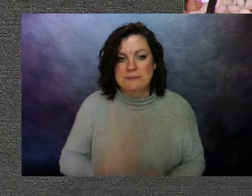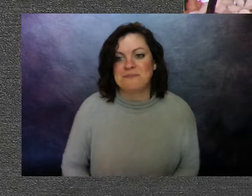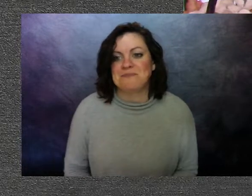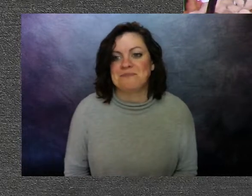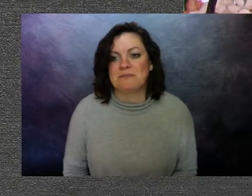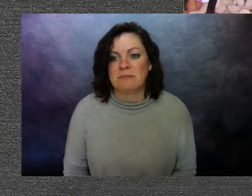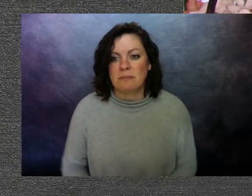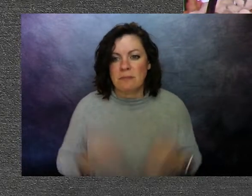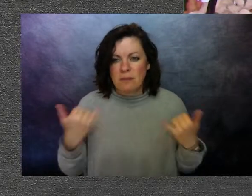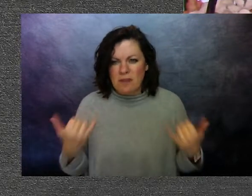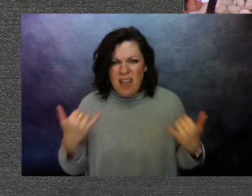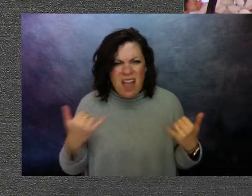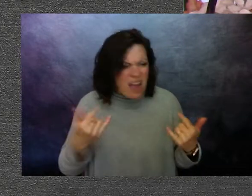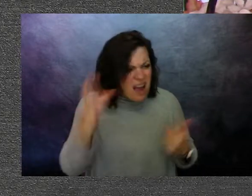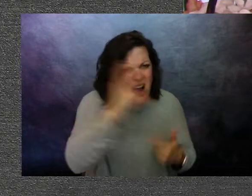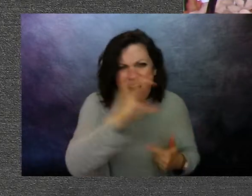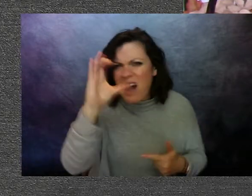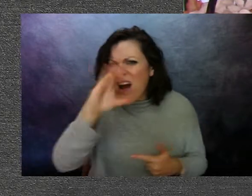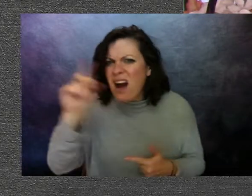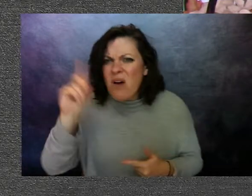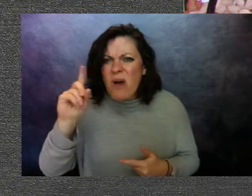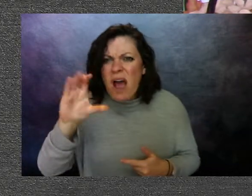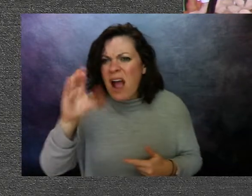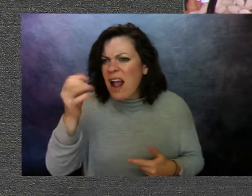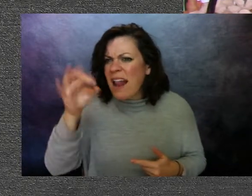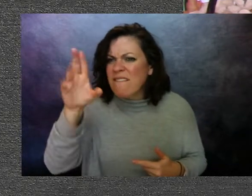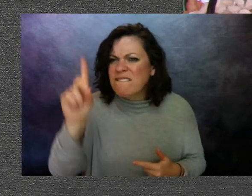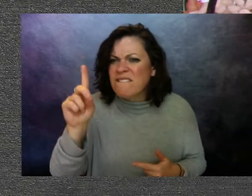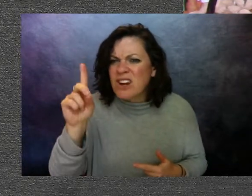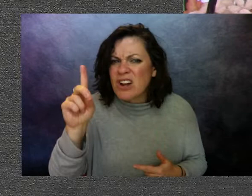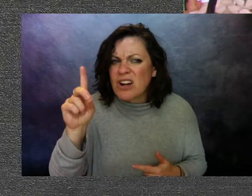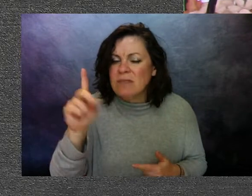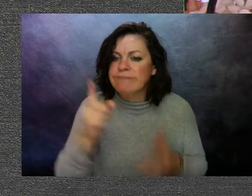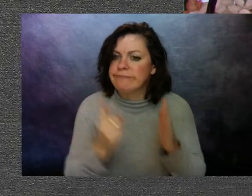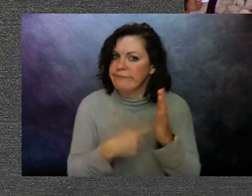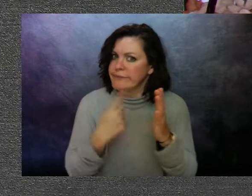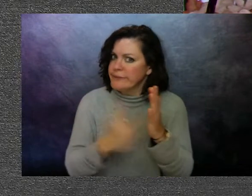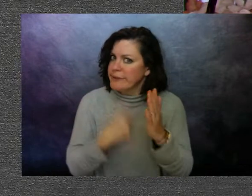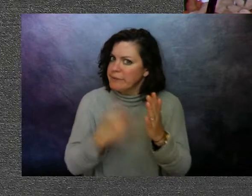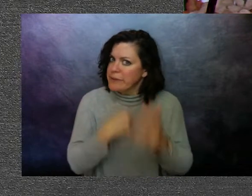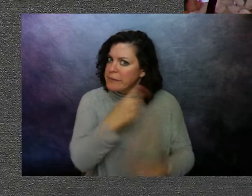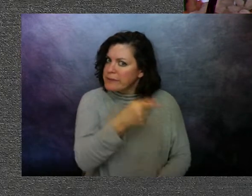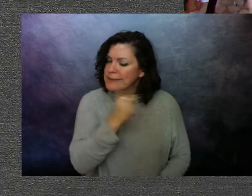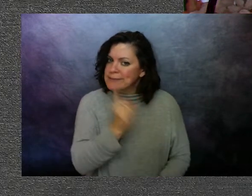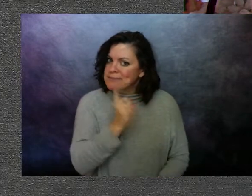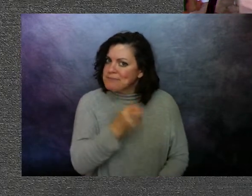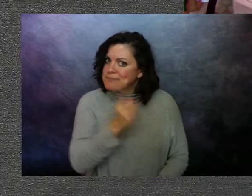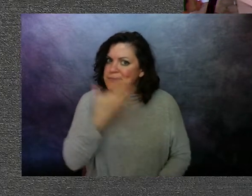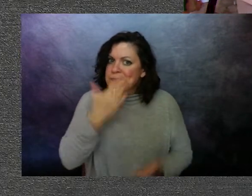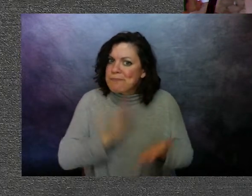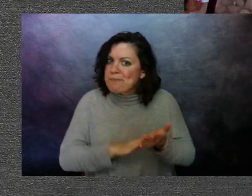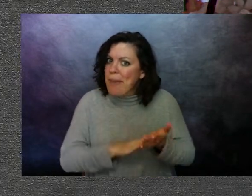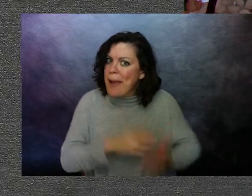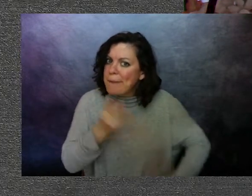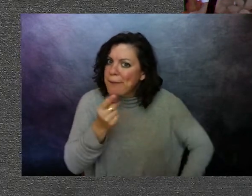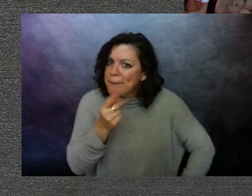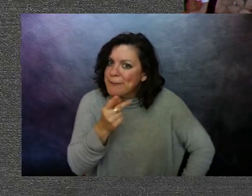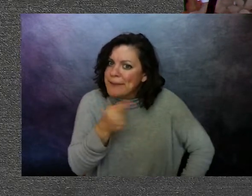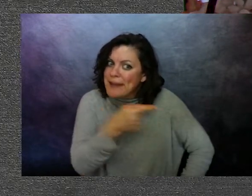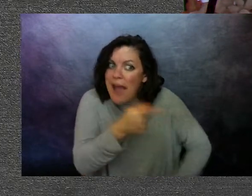Now, where did Clifford go? Sometimes Clifford was a naughty puppy.